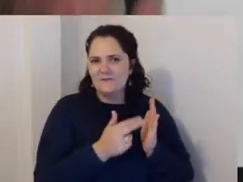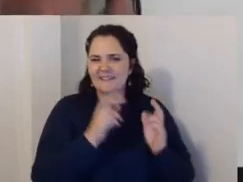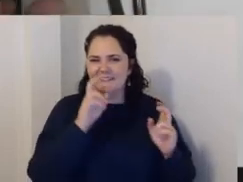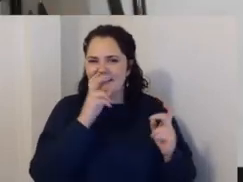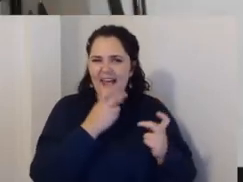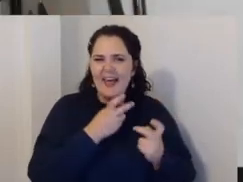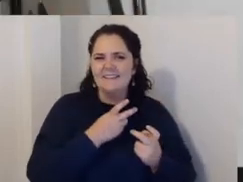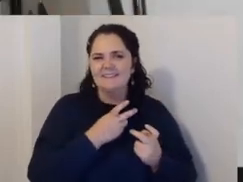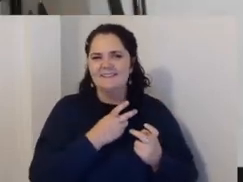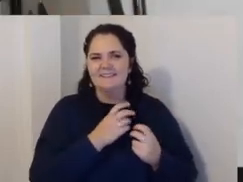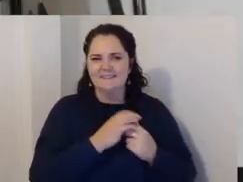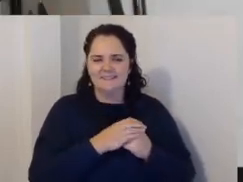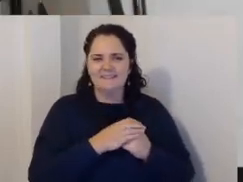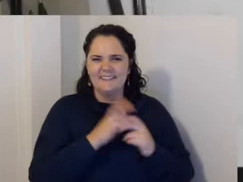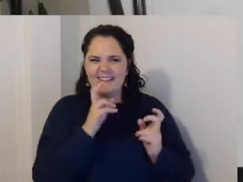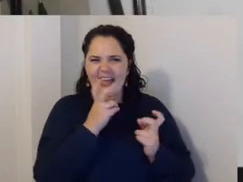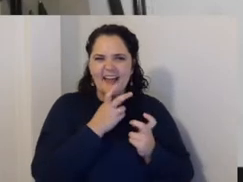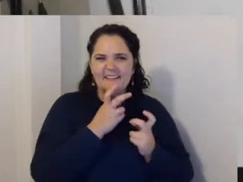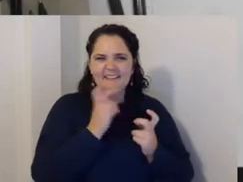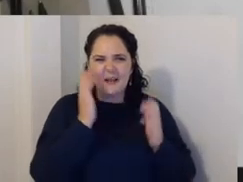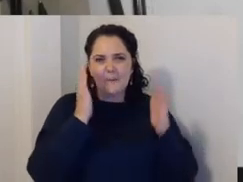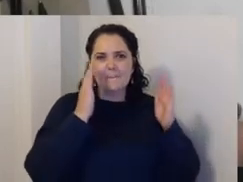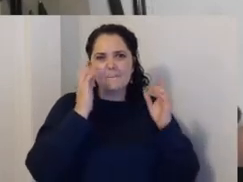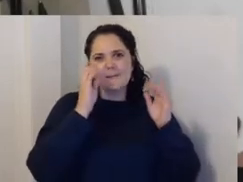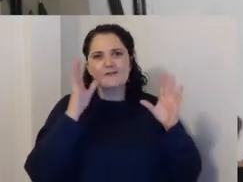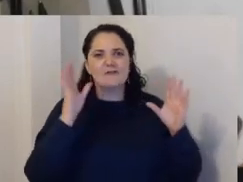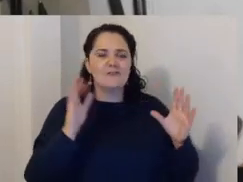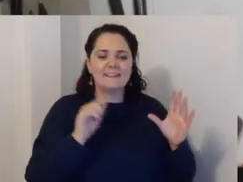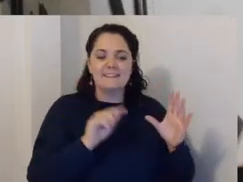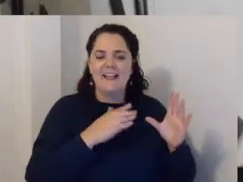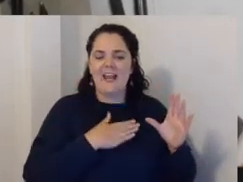that the word uh the word is derived from alright so that's what we're gonna do here this